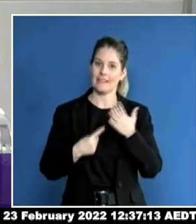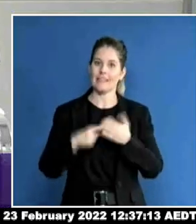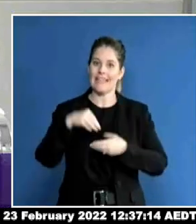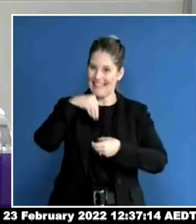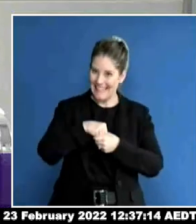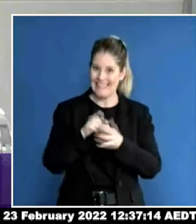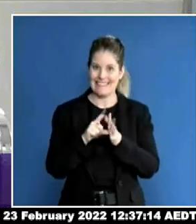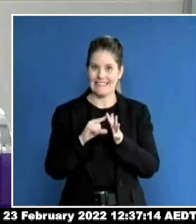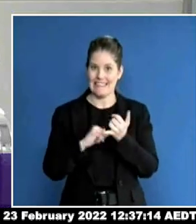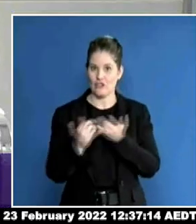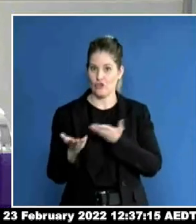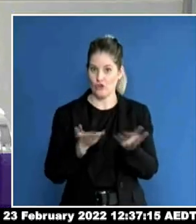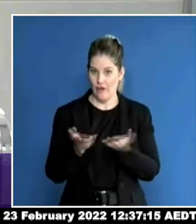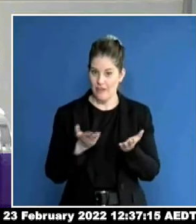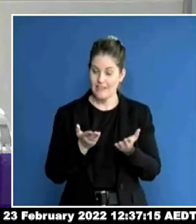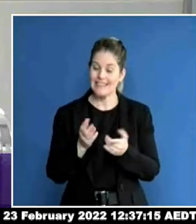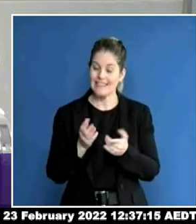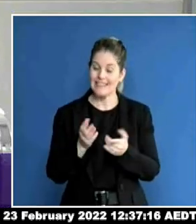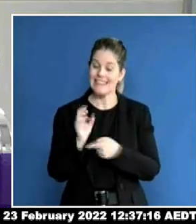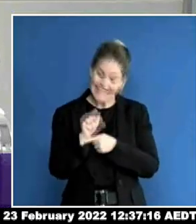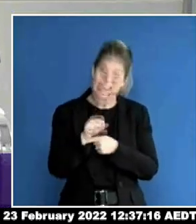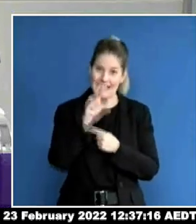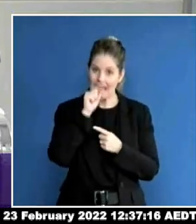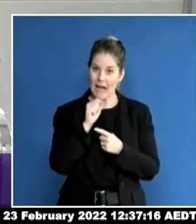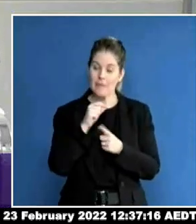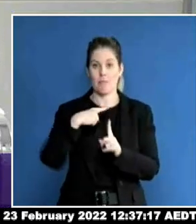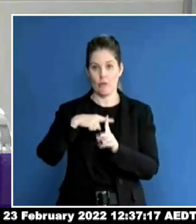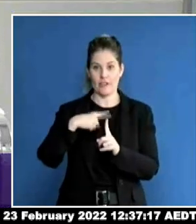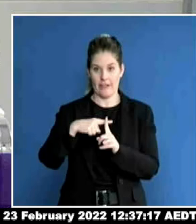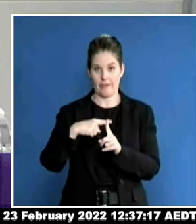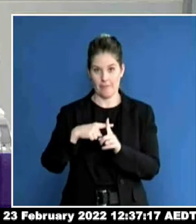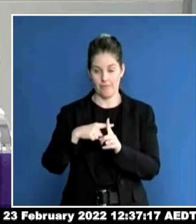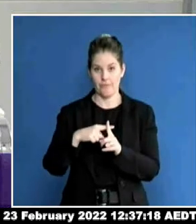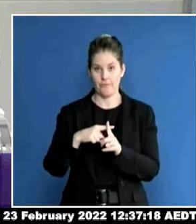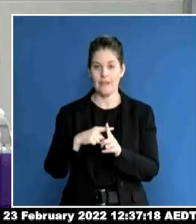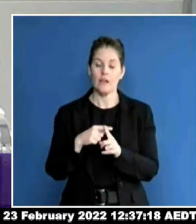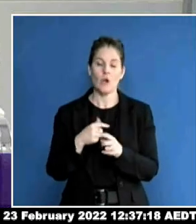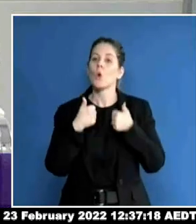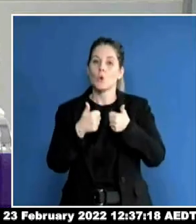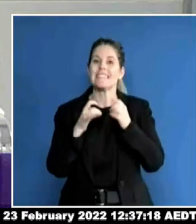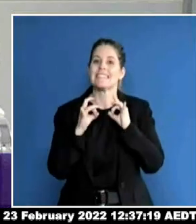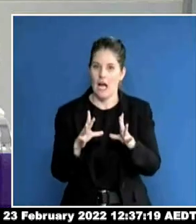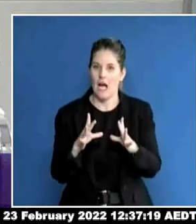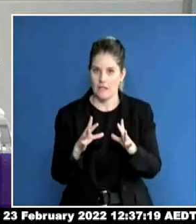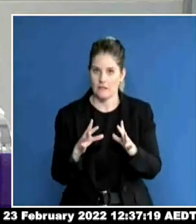but I think I've just come down on the side of just get it started, institute a quota, disabled people will be entered.